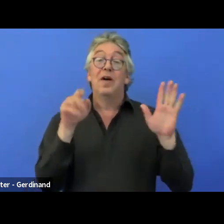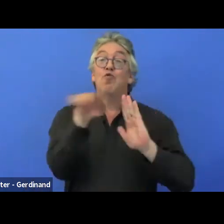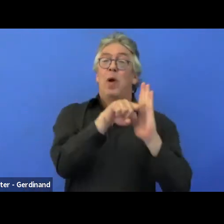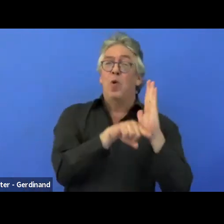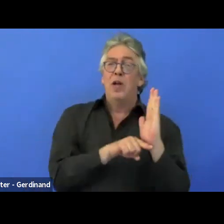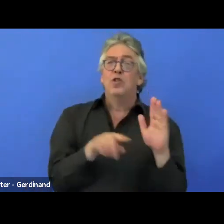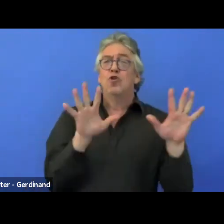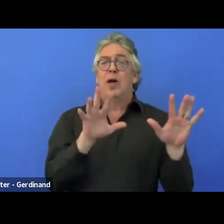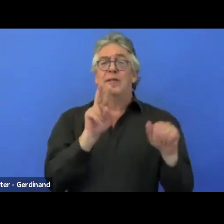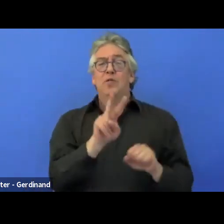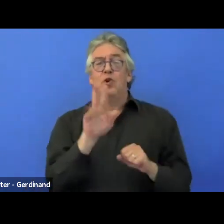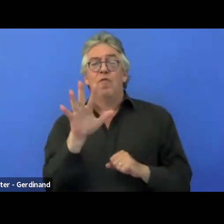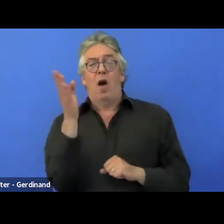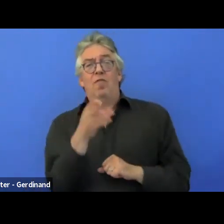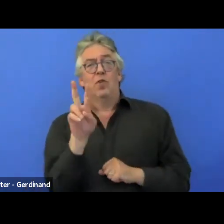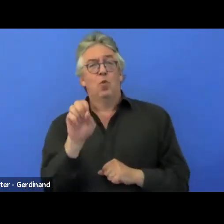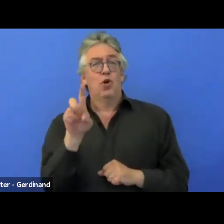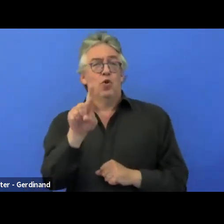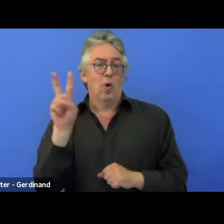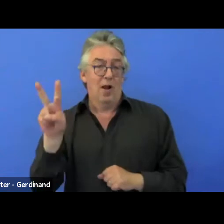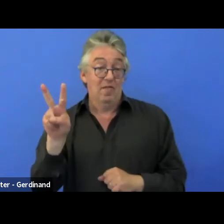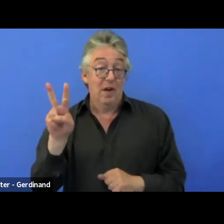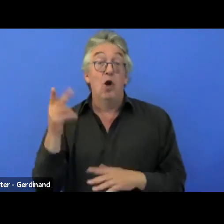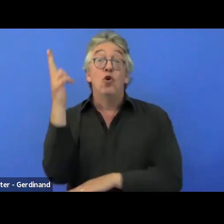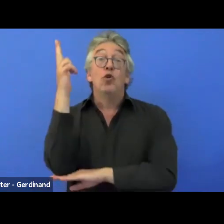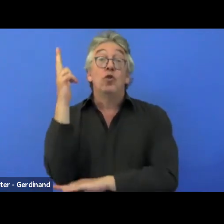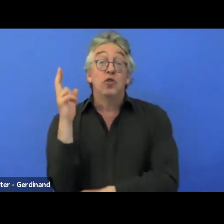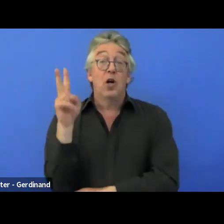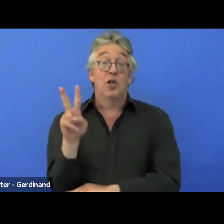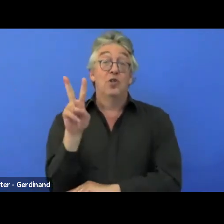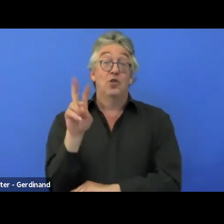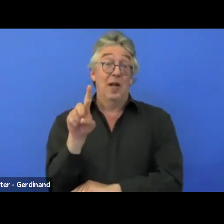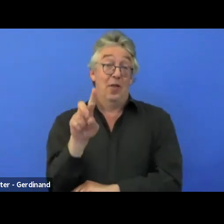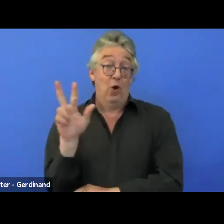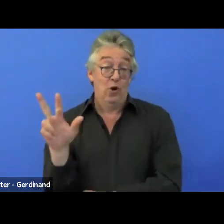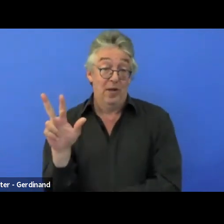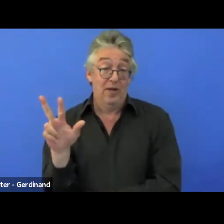It entered into force in 2013, and it is giving the framework